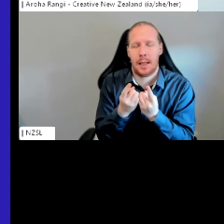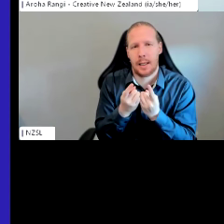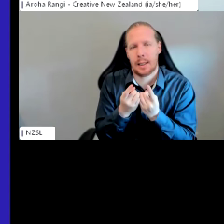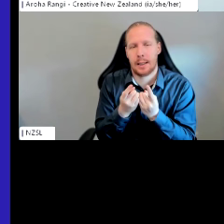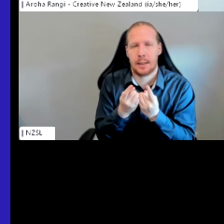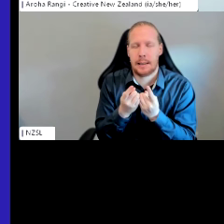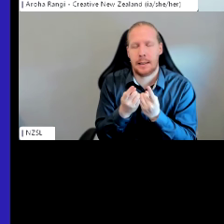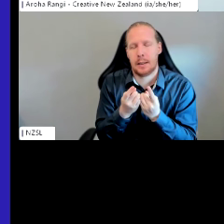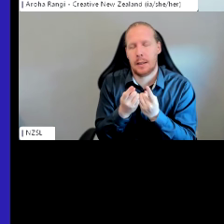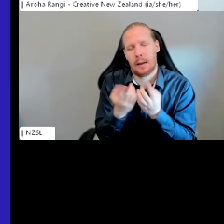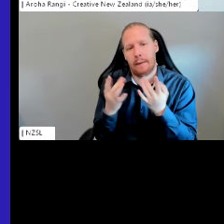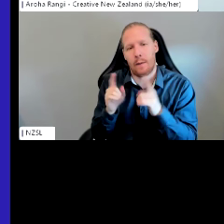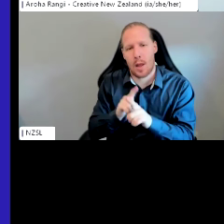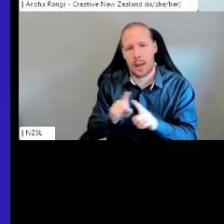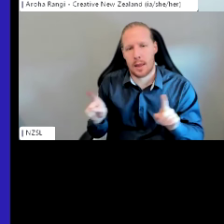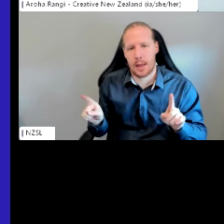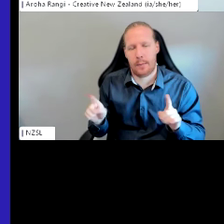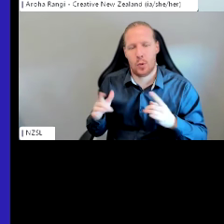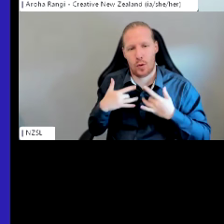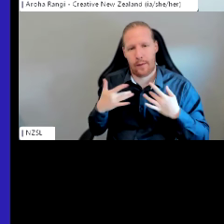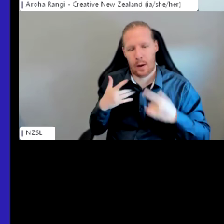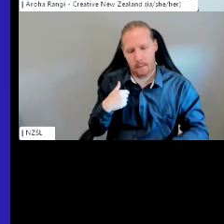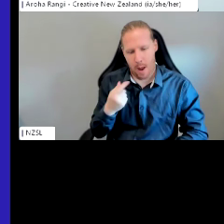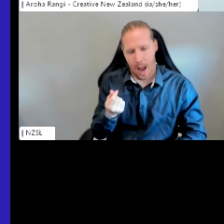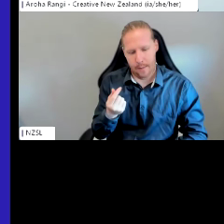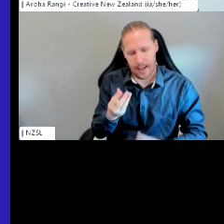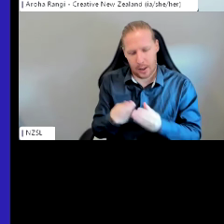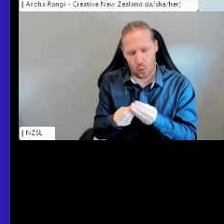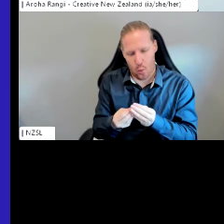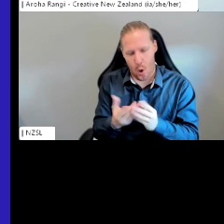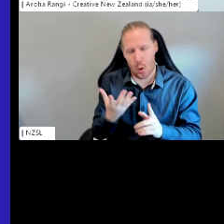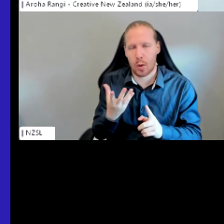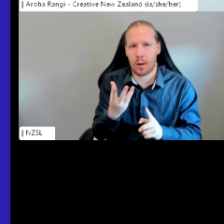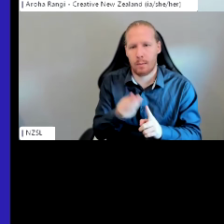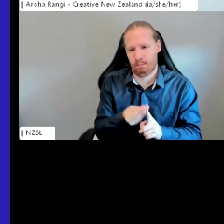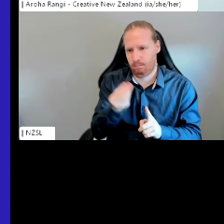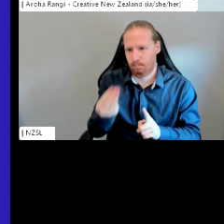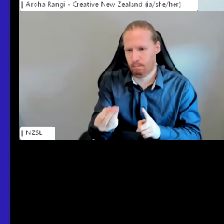make art make a difference in society then they will 10 times more likely to give you the money